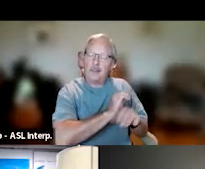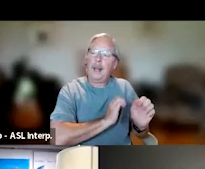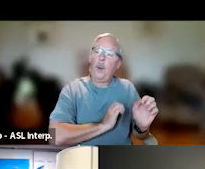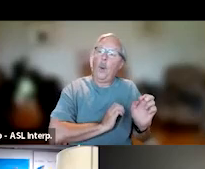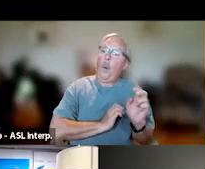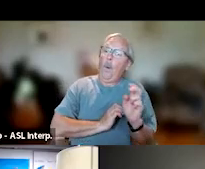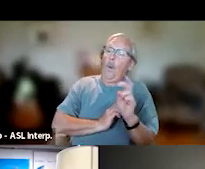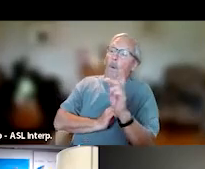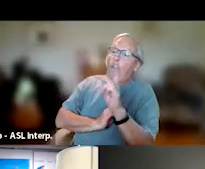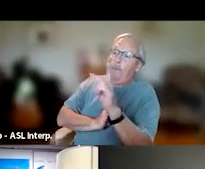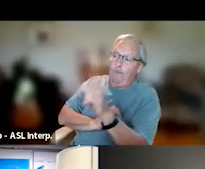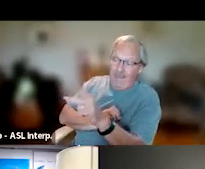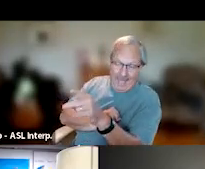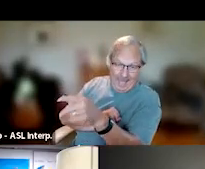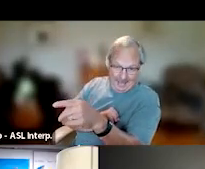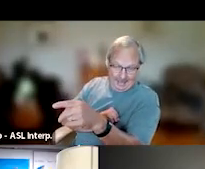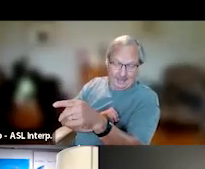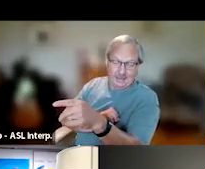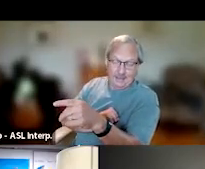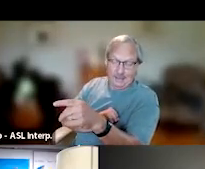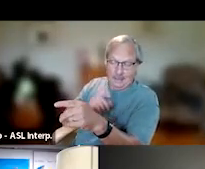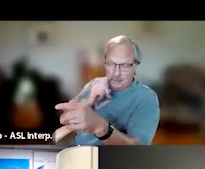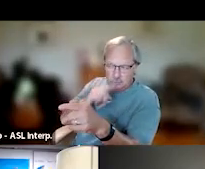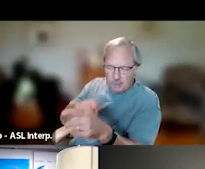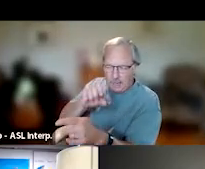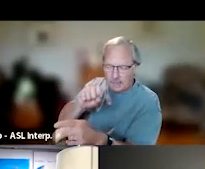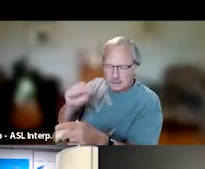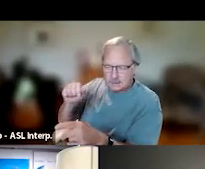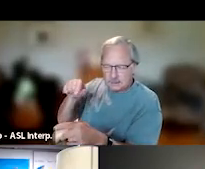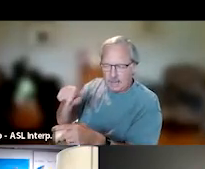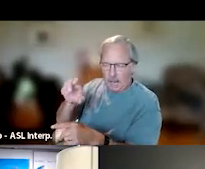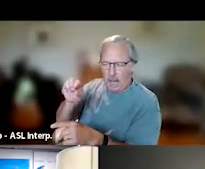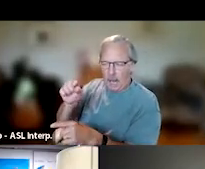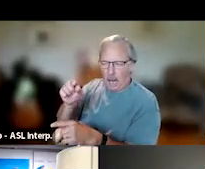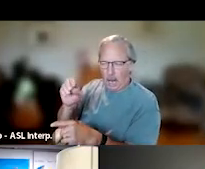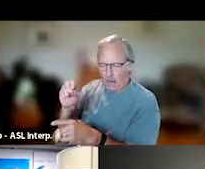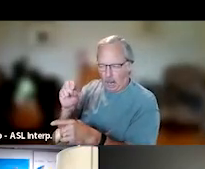to the SSA.gov link with the form,